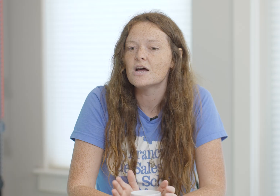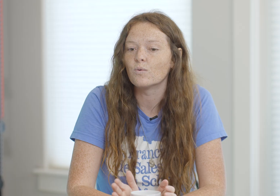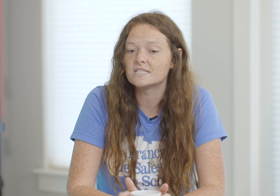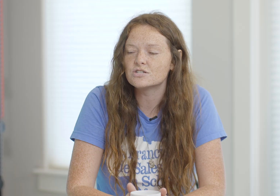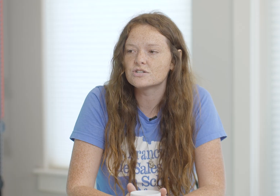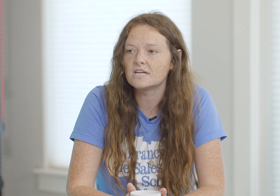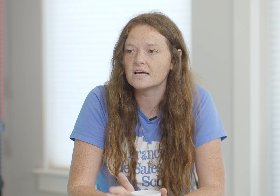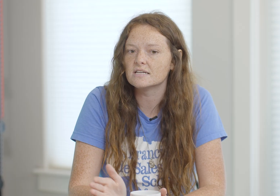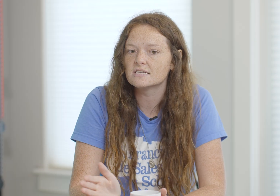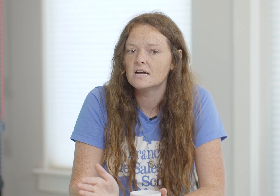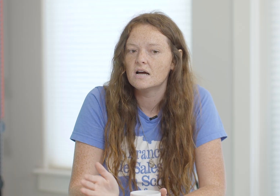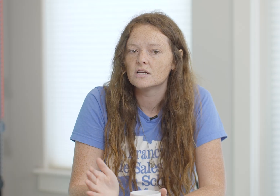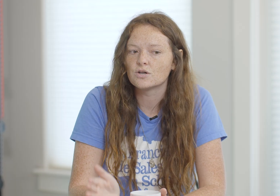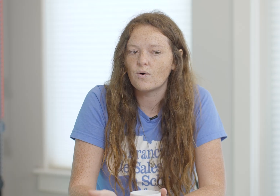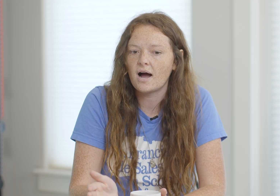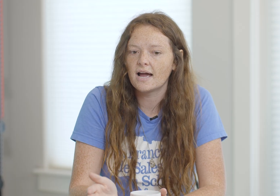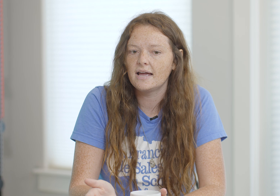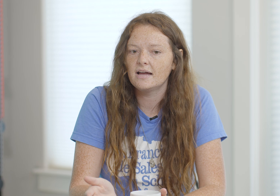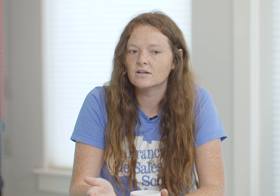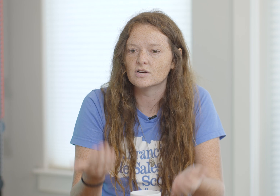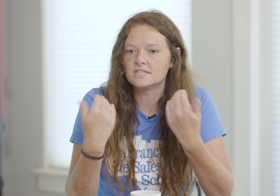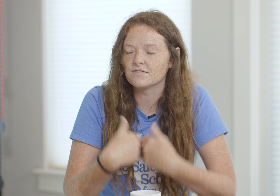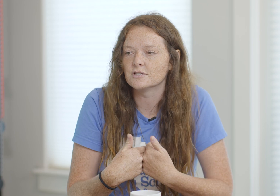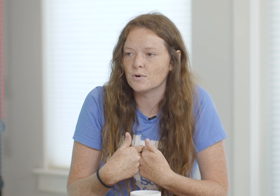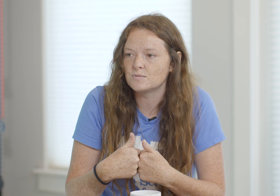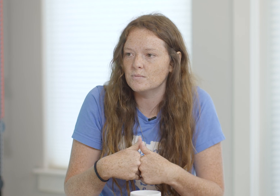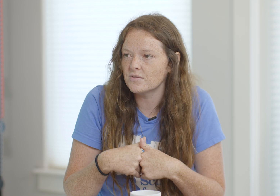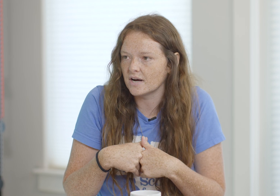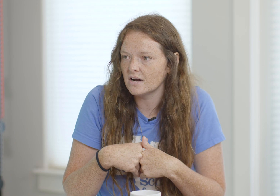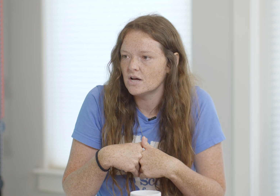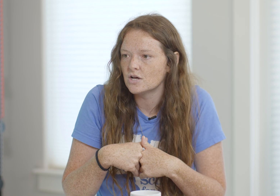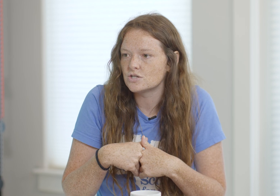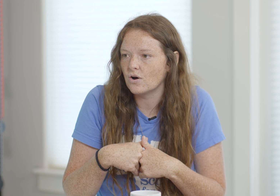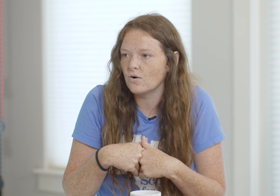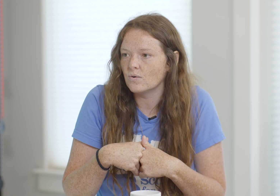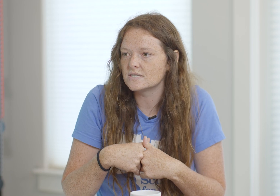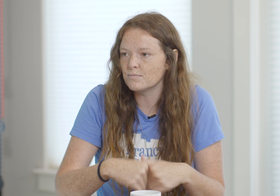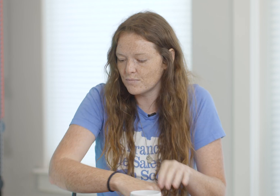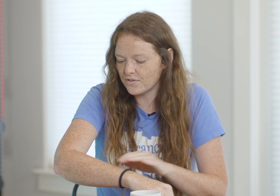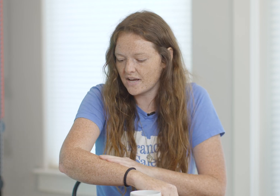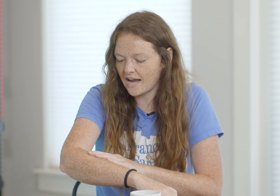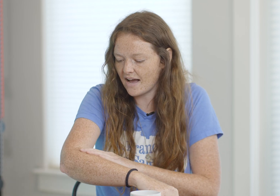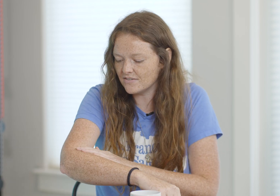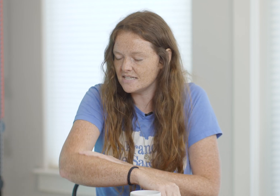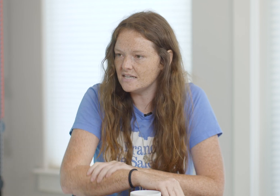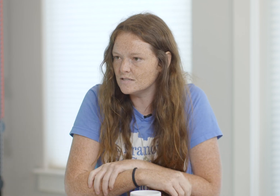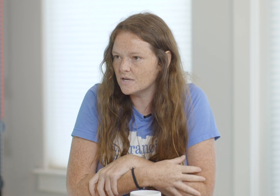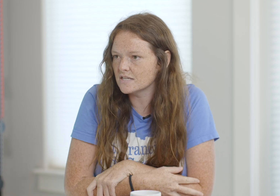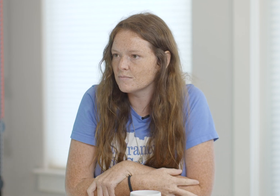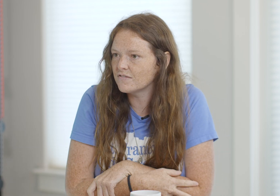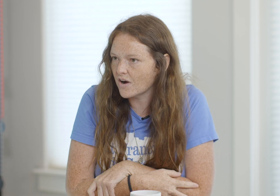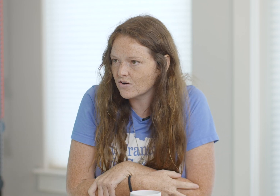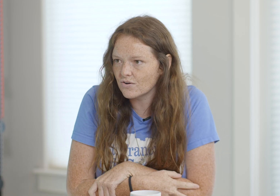What's interesting is so I look different than most people there. So some people think I have a disease because of my freckles.